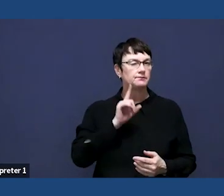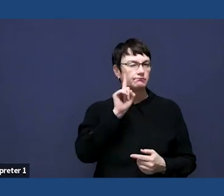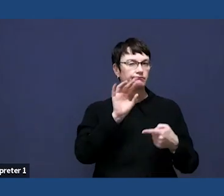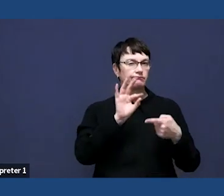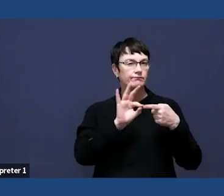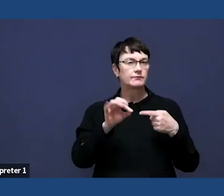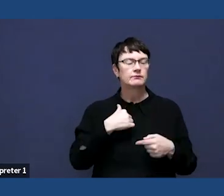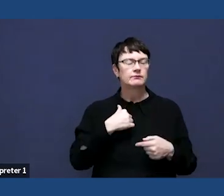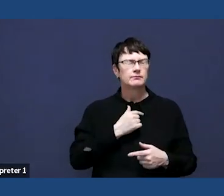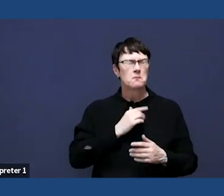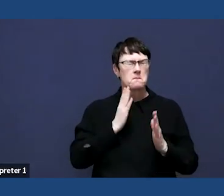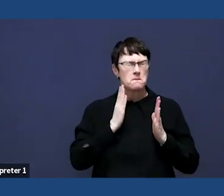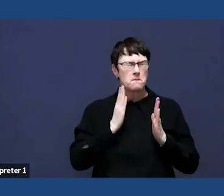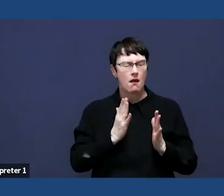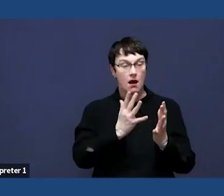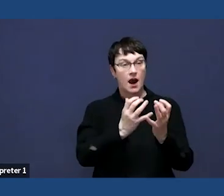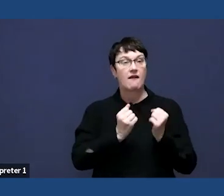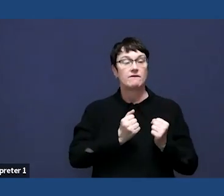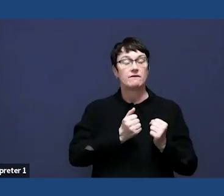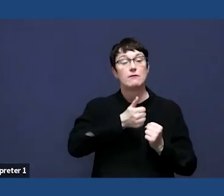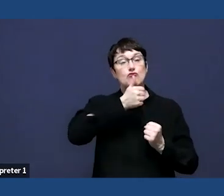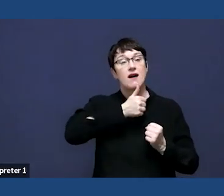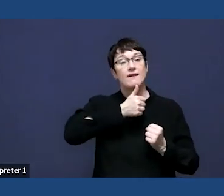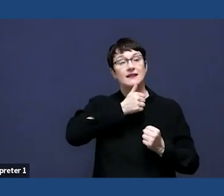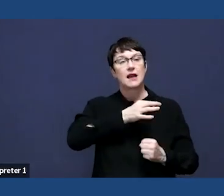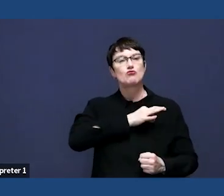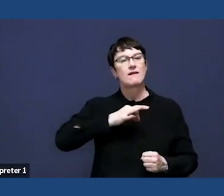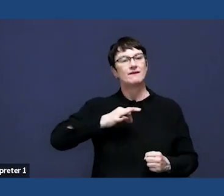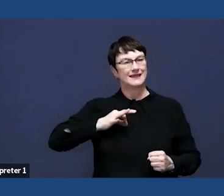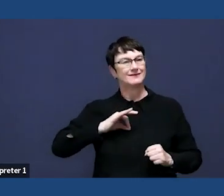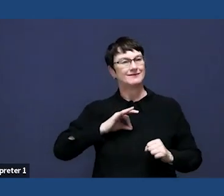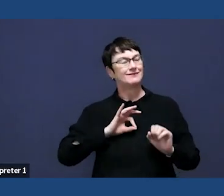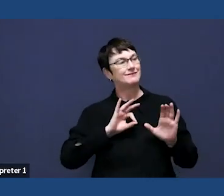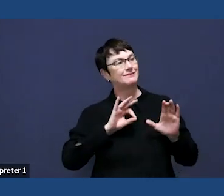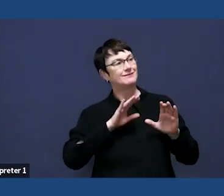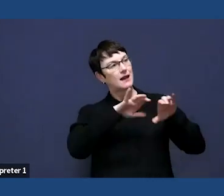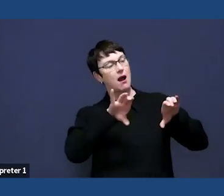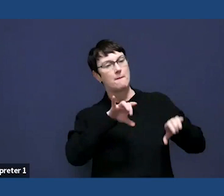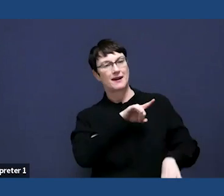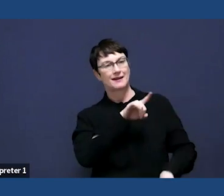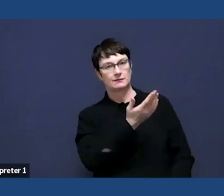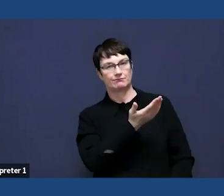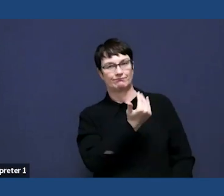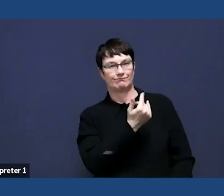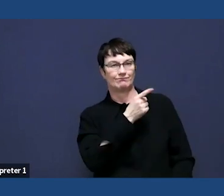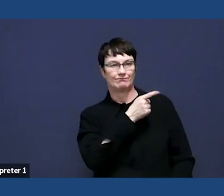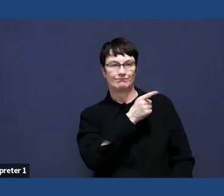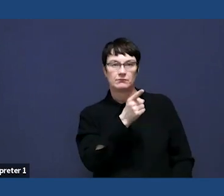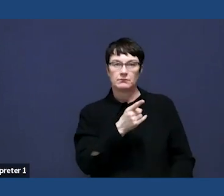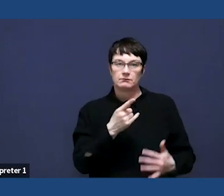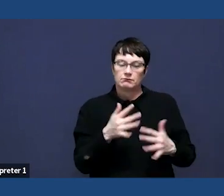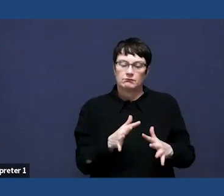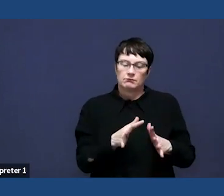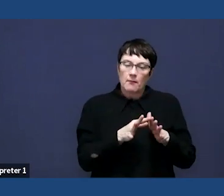because you have a big voice, a big voice that want to embrace what it is that we can